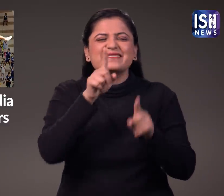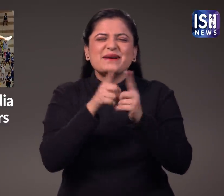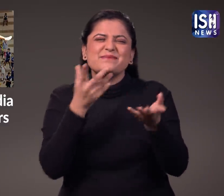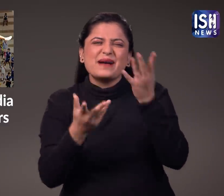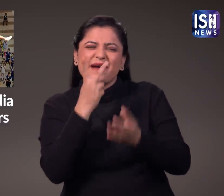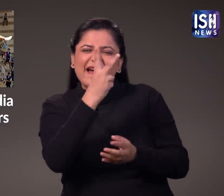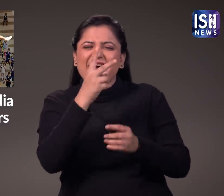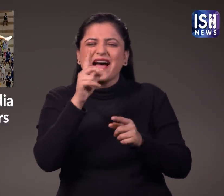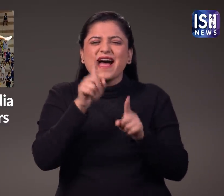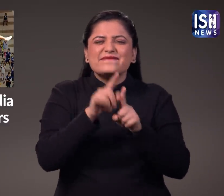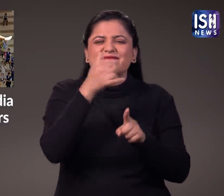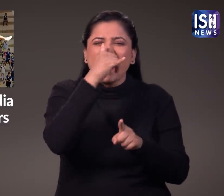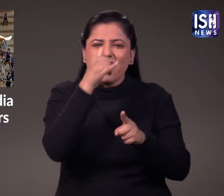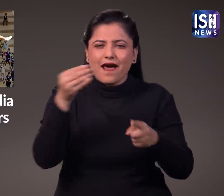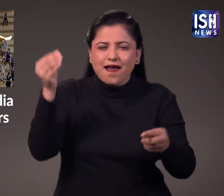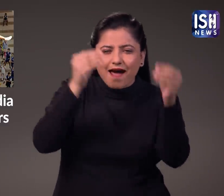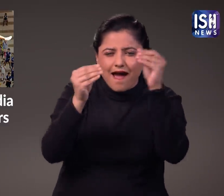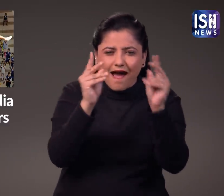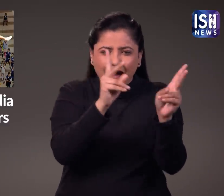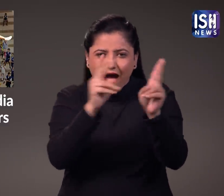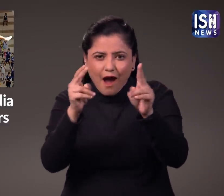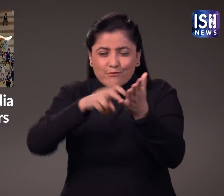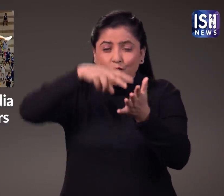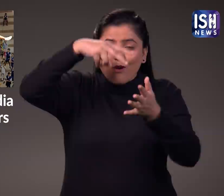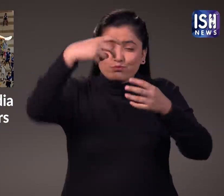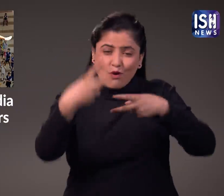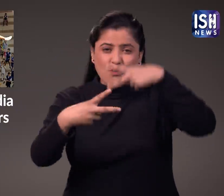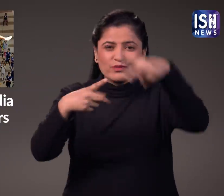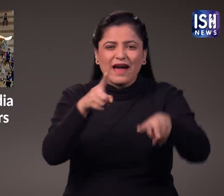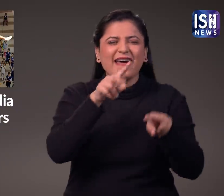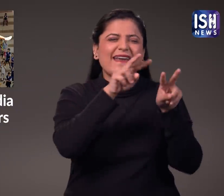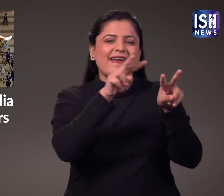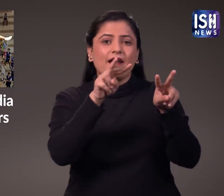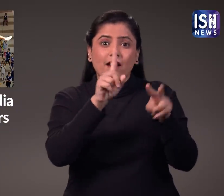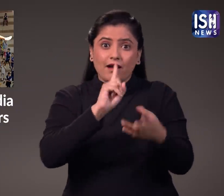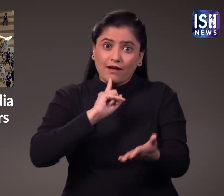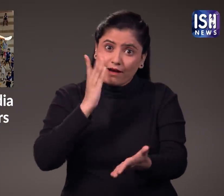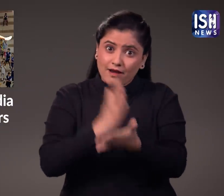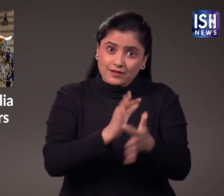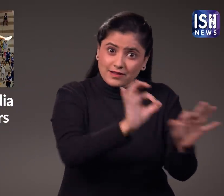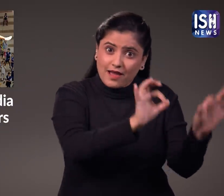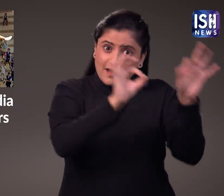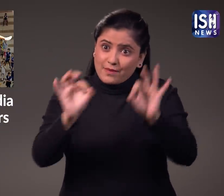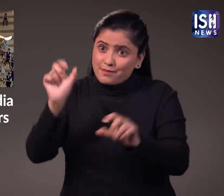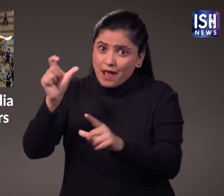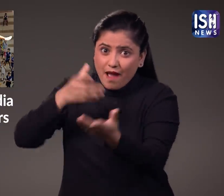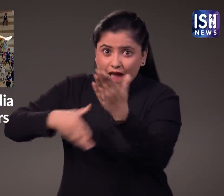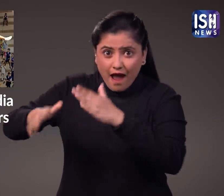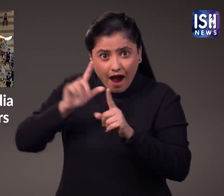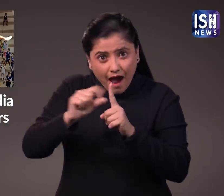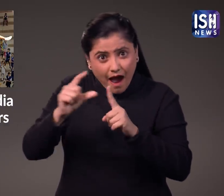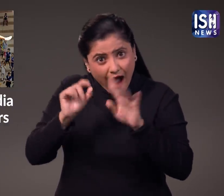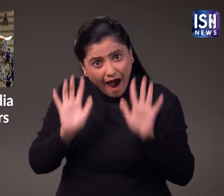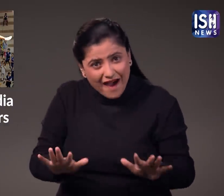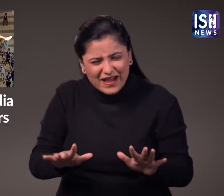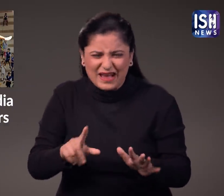You know that these are fake and graphically edited. But have you ever thought that these might actually be real?